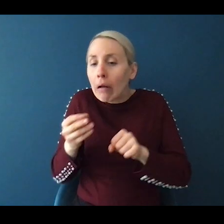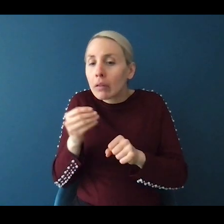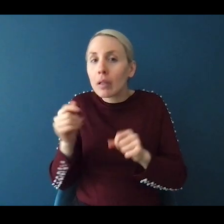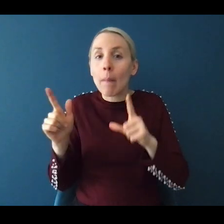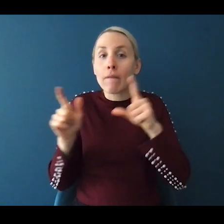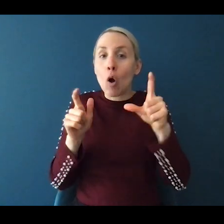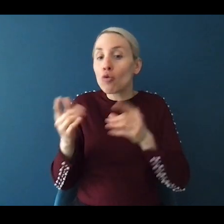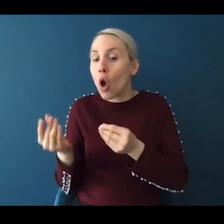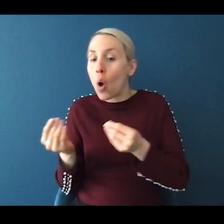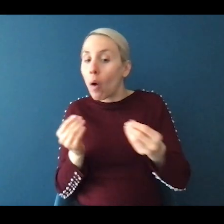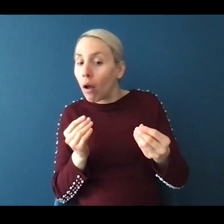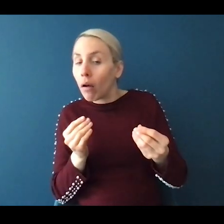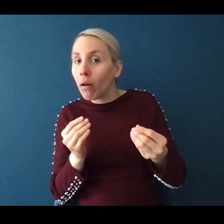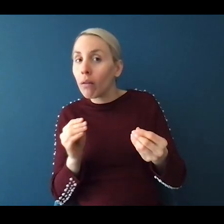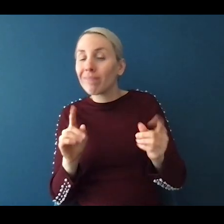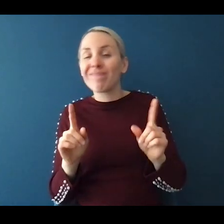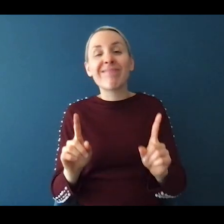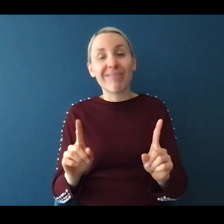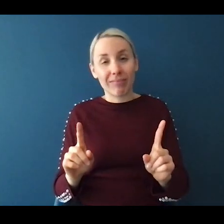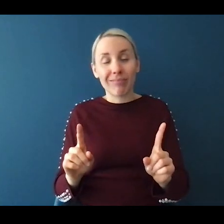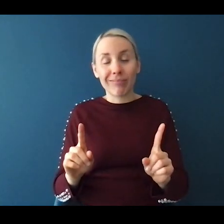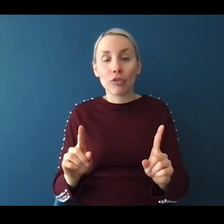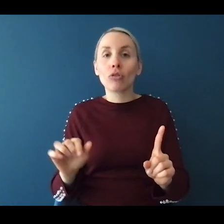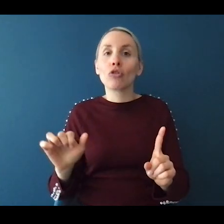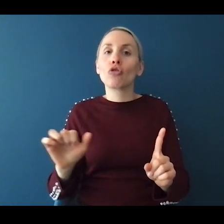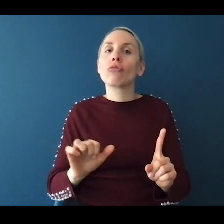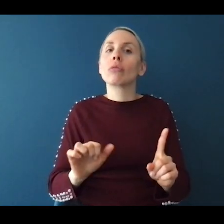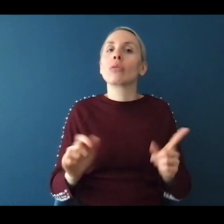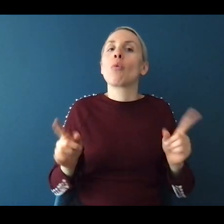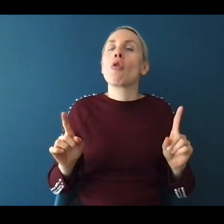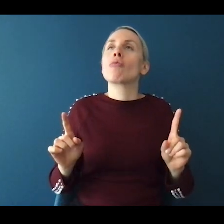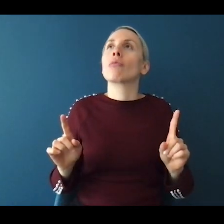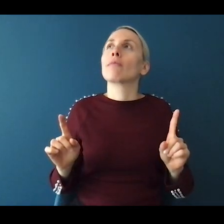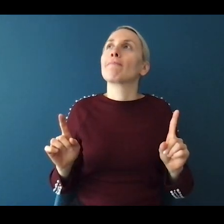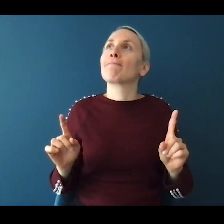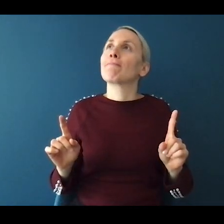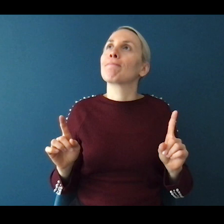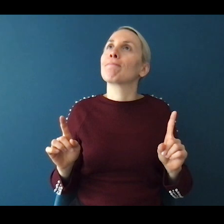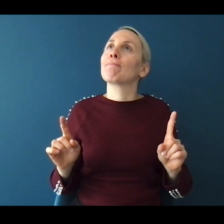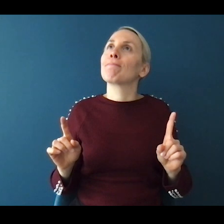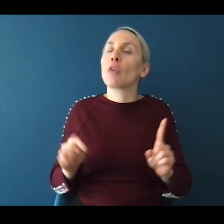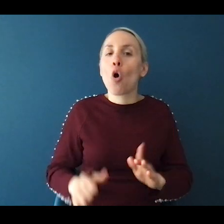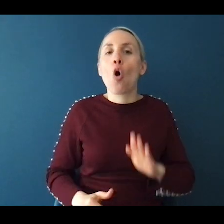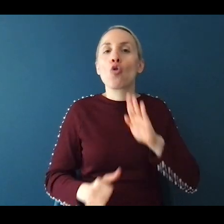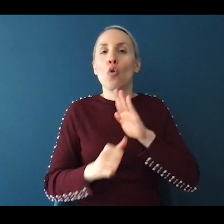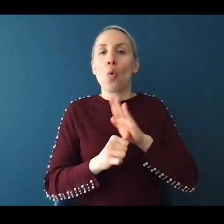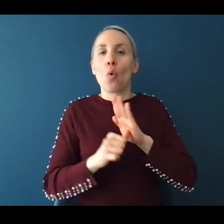really something that you should kind of like see as a kind of like a core project you start